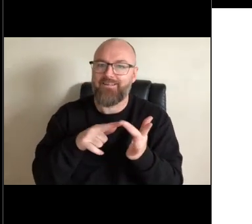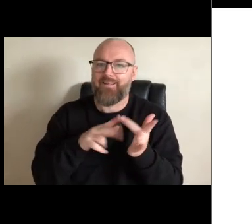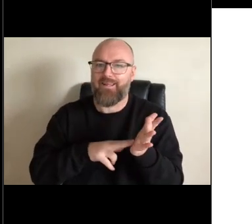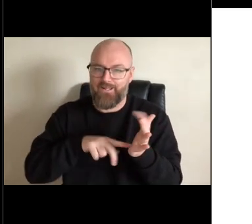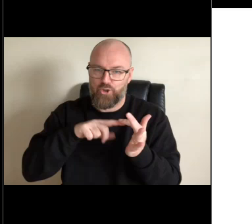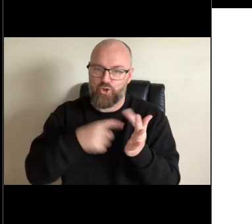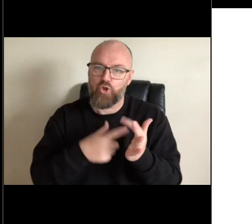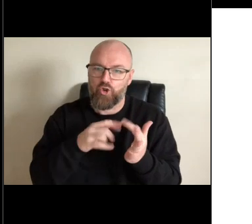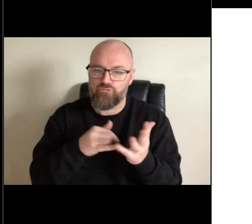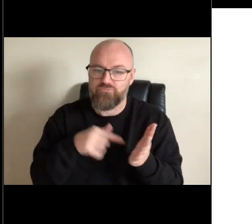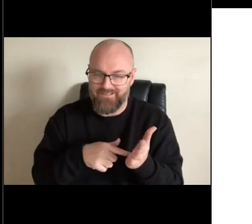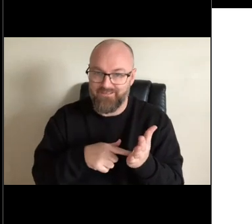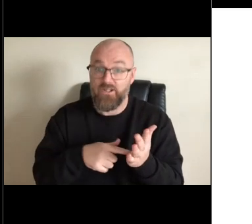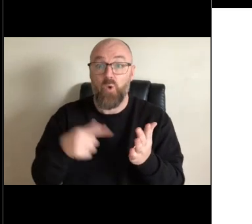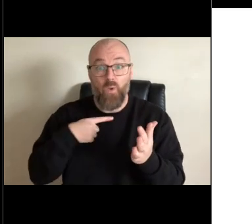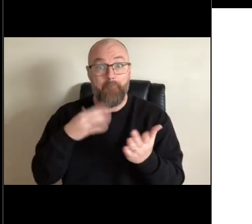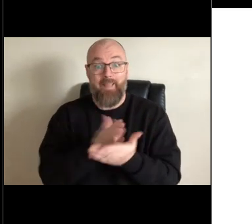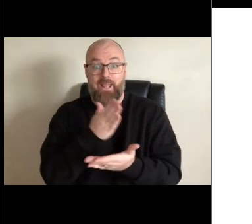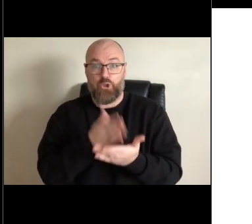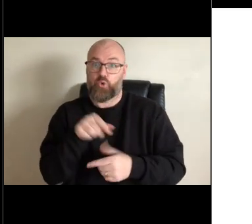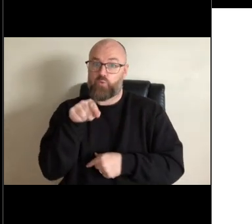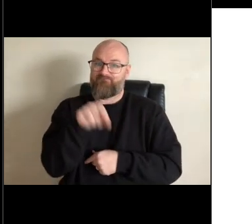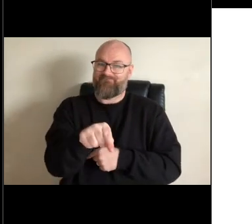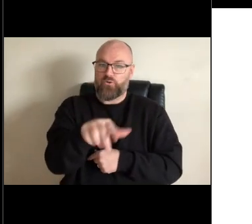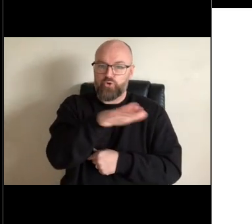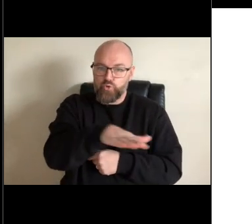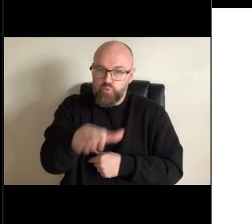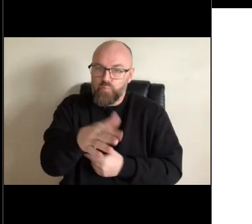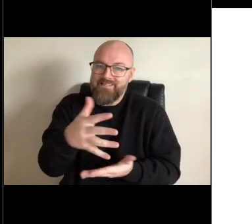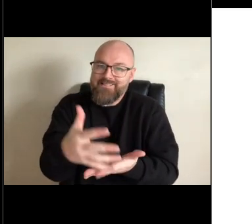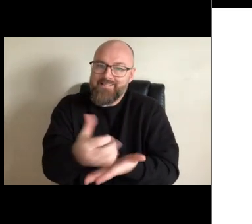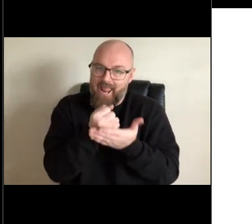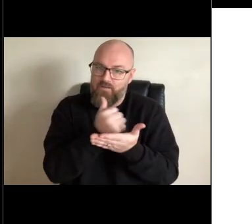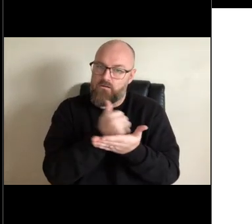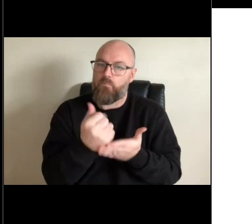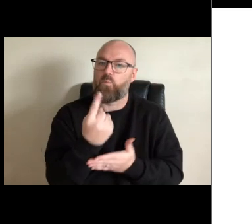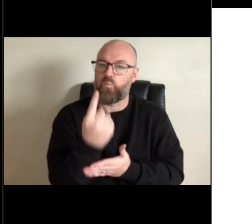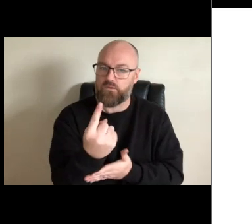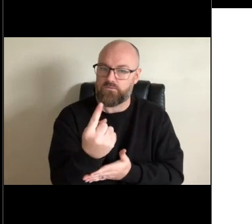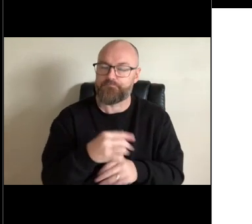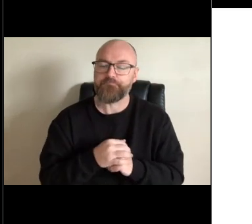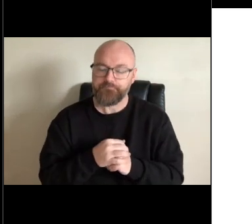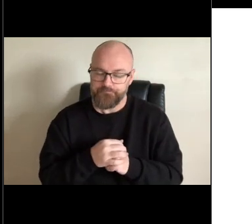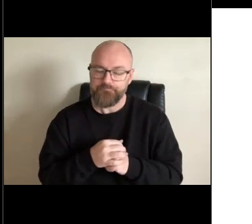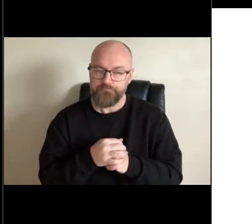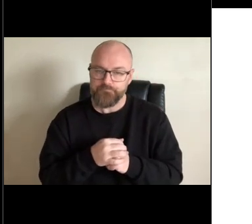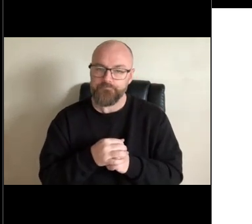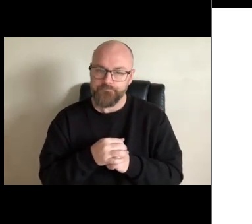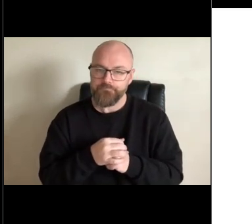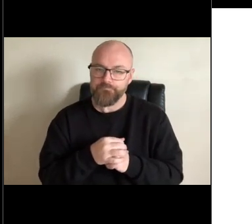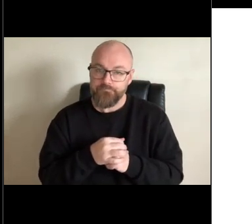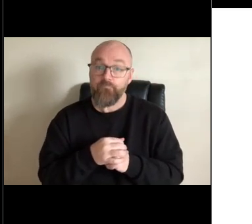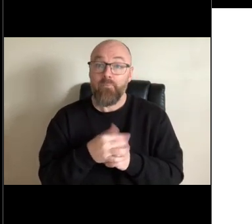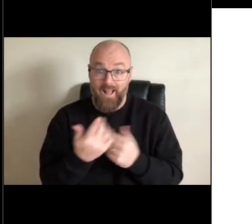safety prioritising their safety and also giving effect to um the un united nation convention on